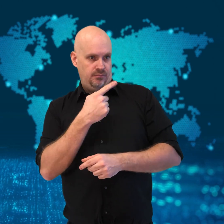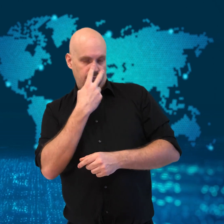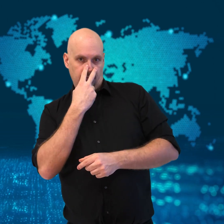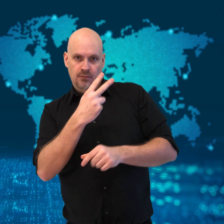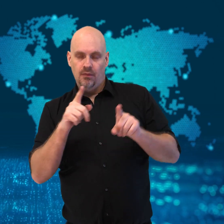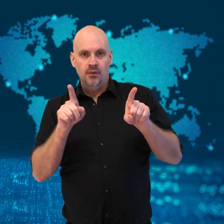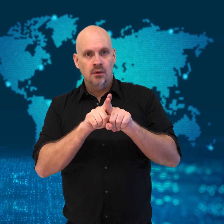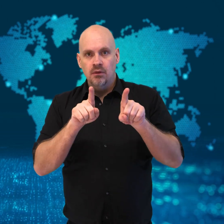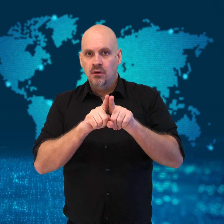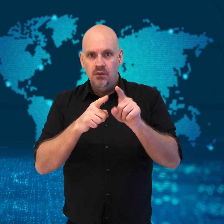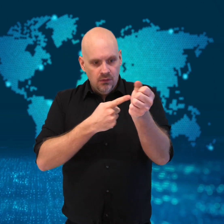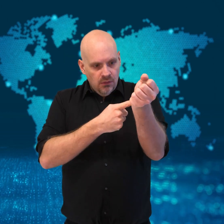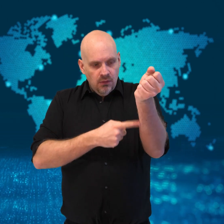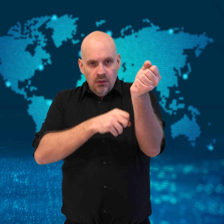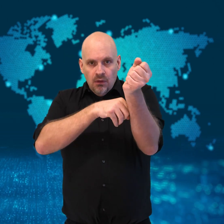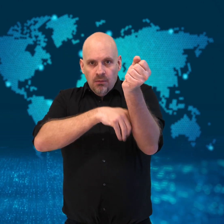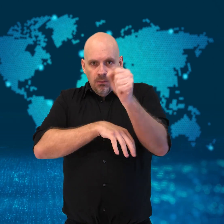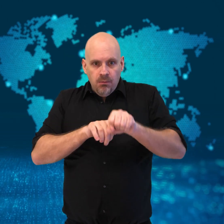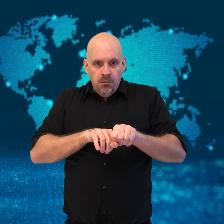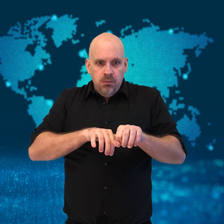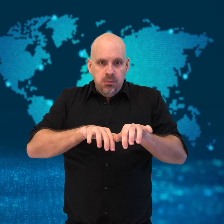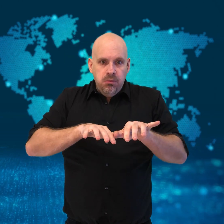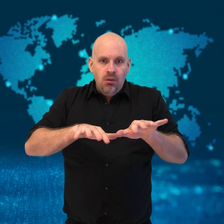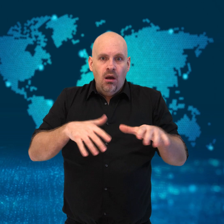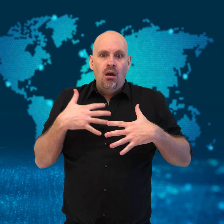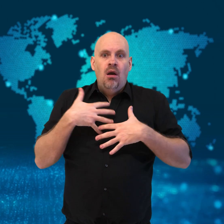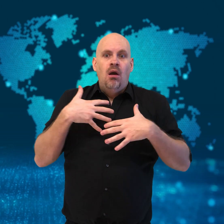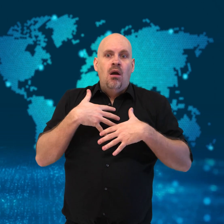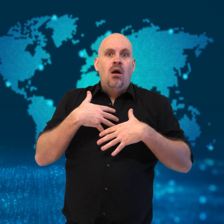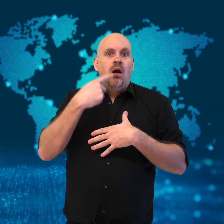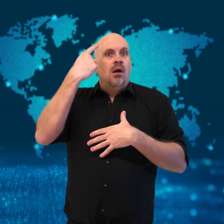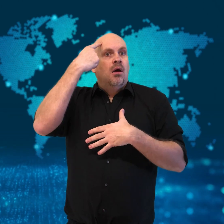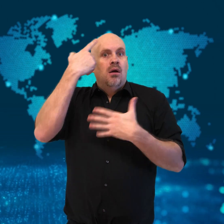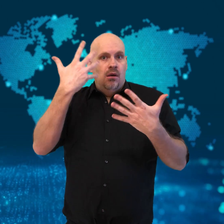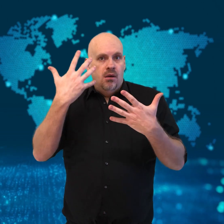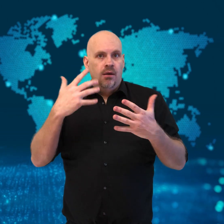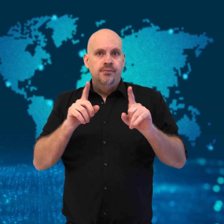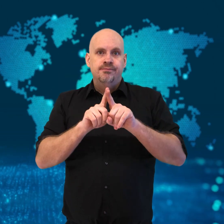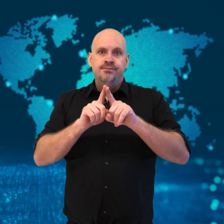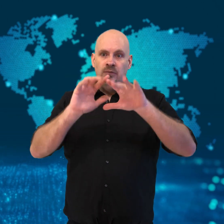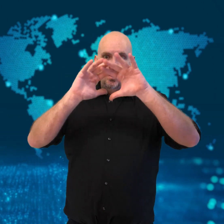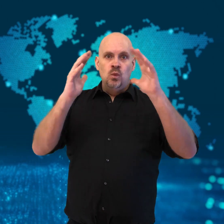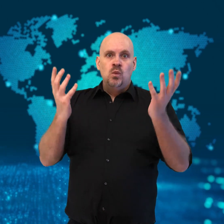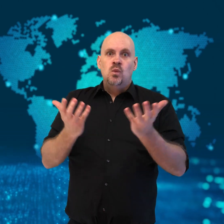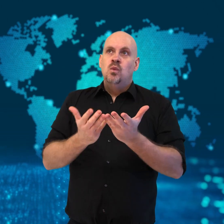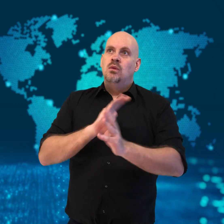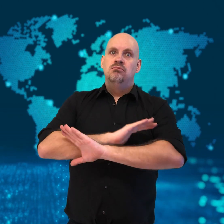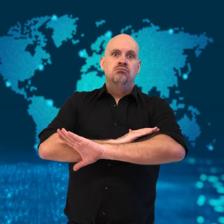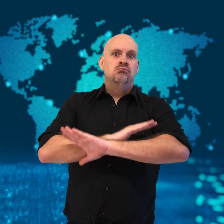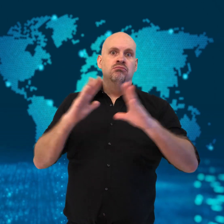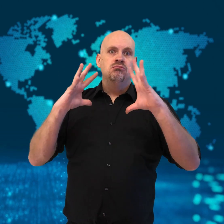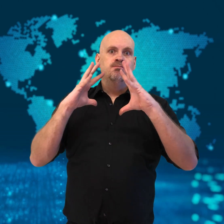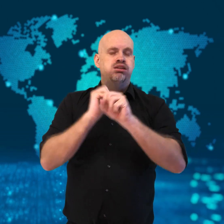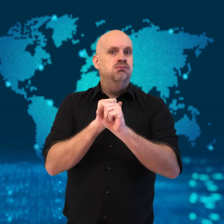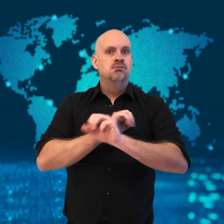claim the water to be a sign of the end of the world.